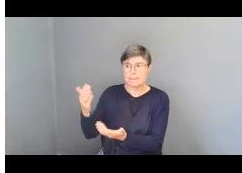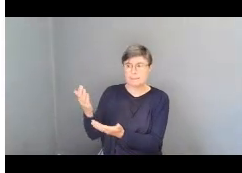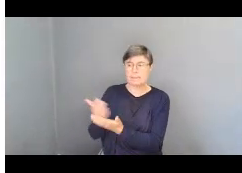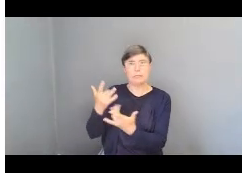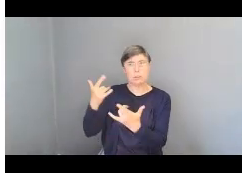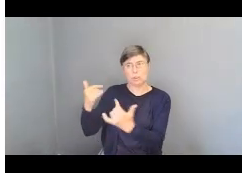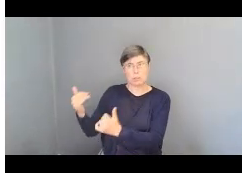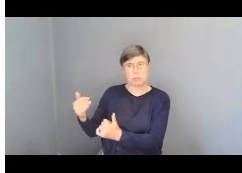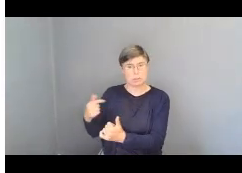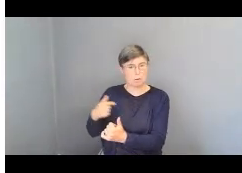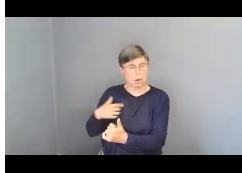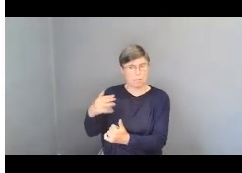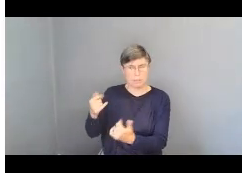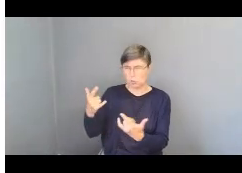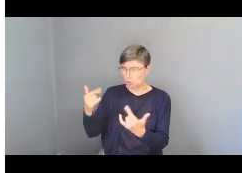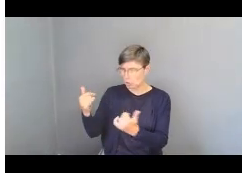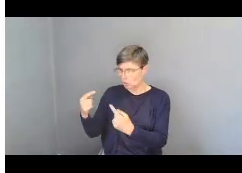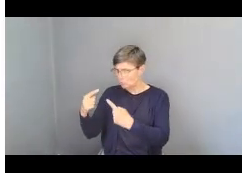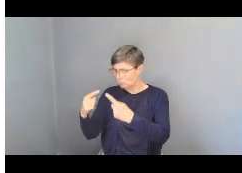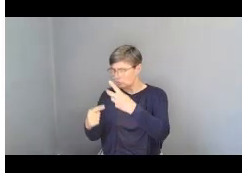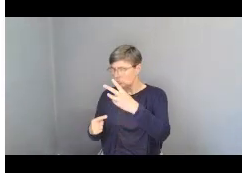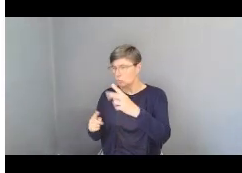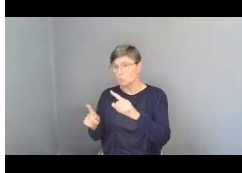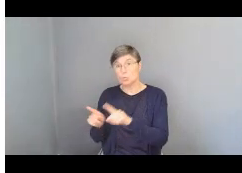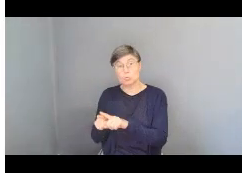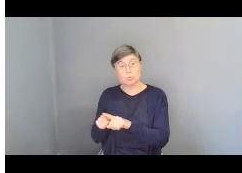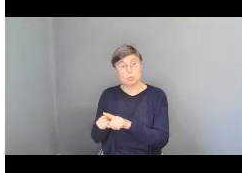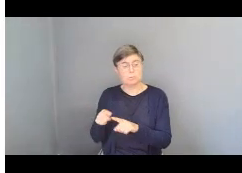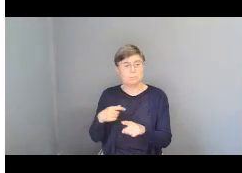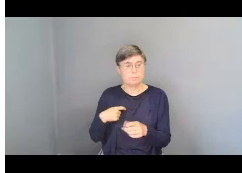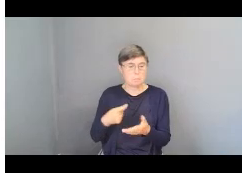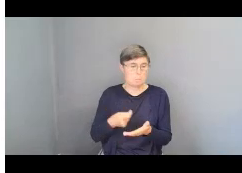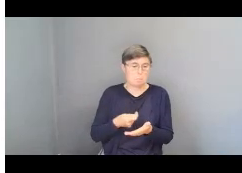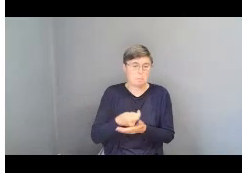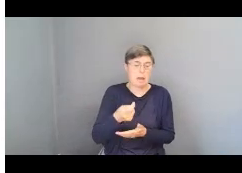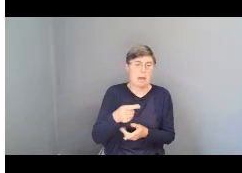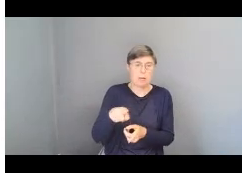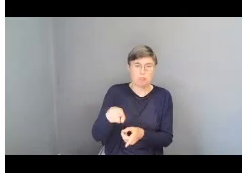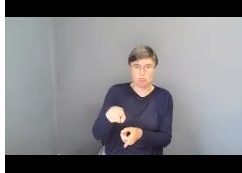Paying for costs like recruitment, wages,